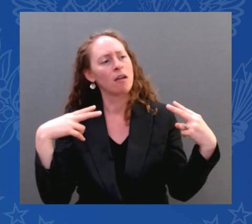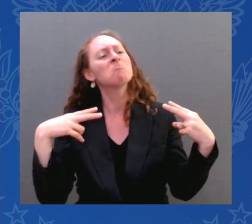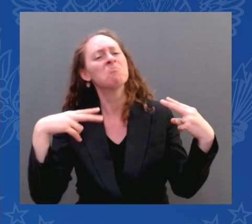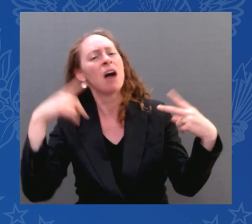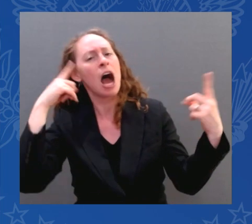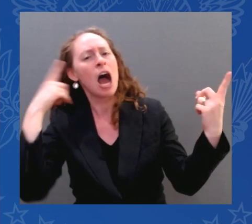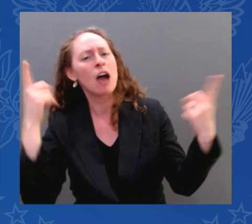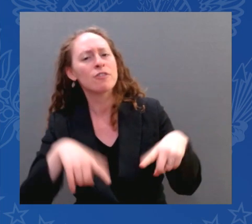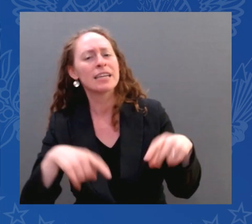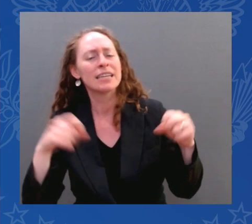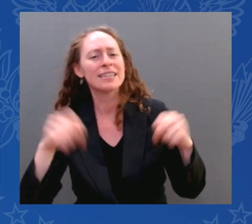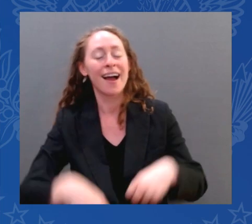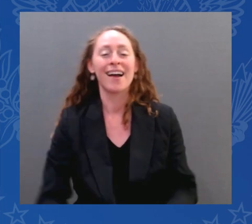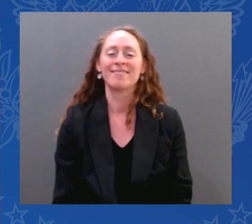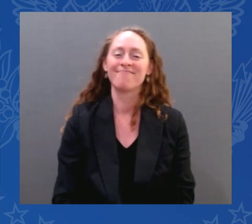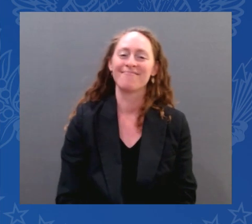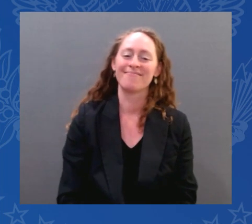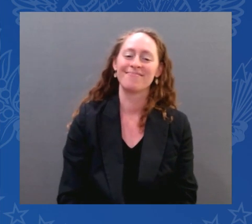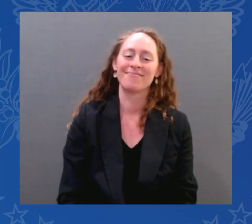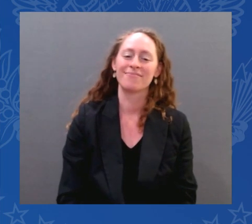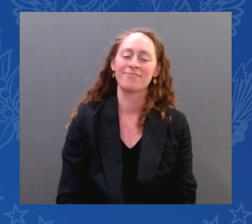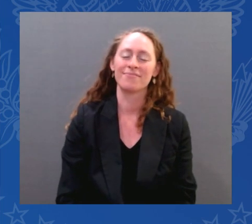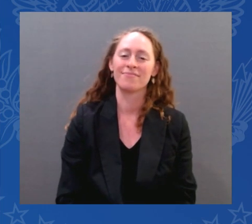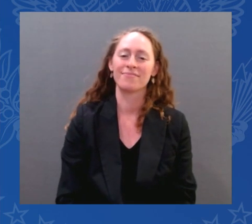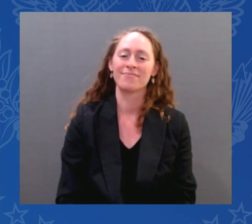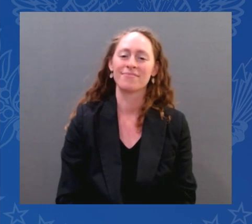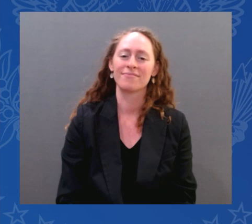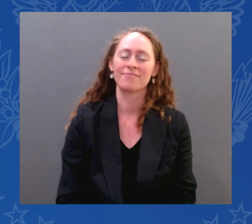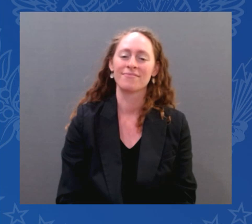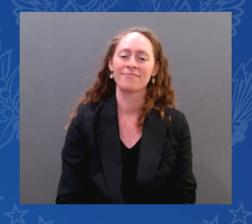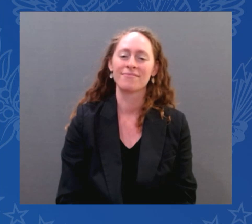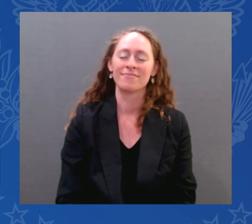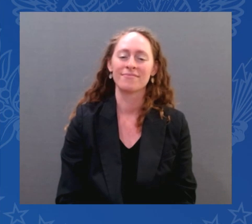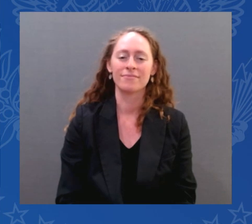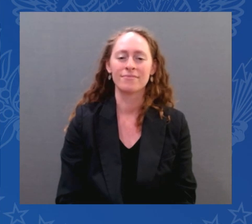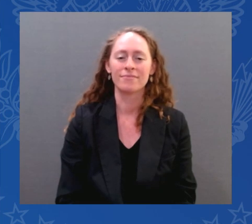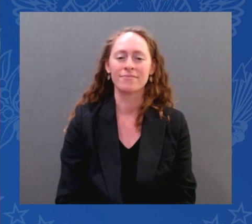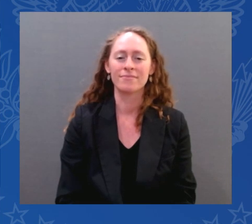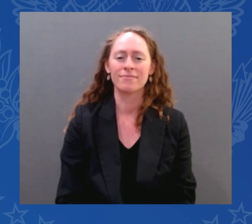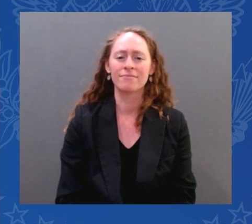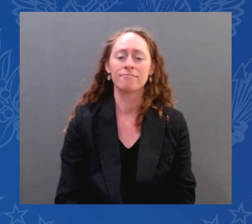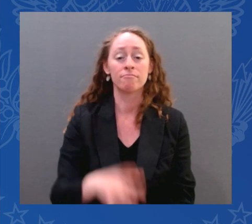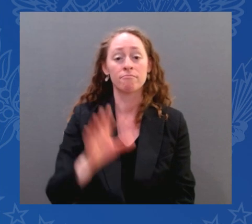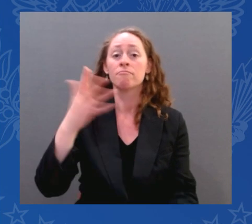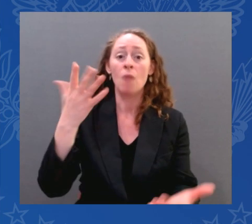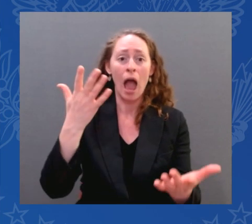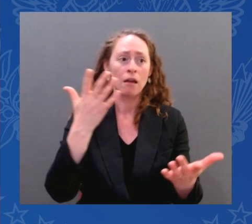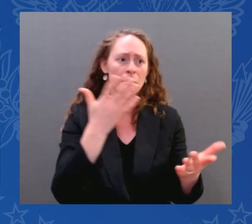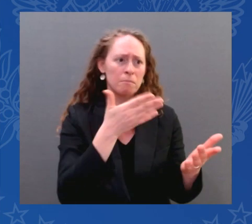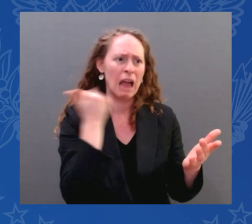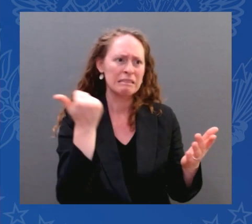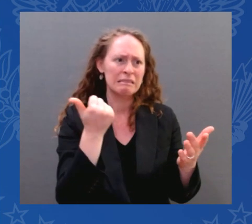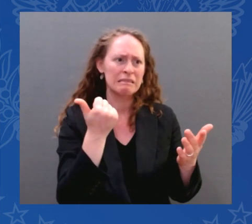or hurt one party or the other, whether it's right or wrong. And I thank you for doing that. We come together to solve real problems facing family.